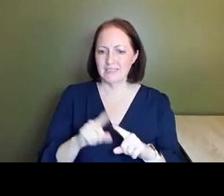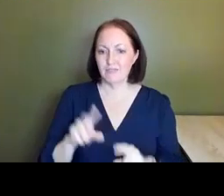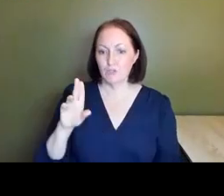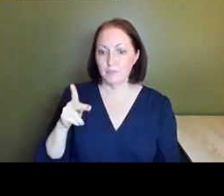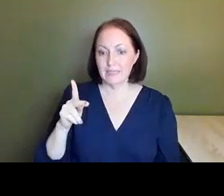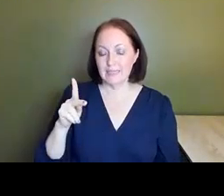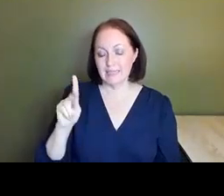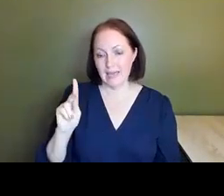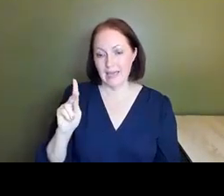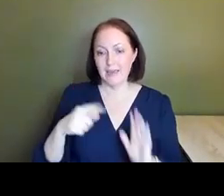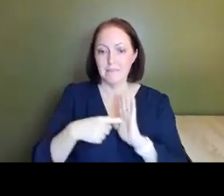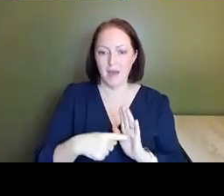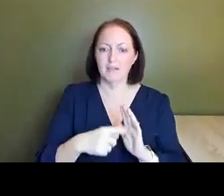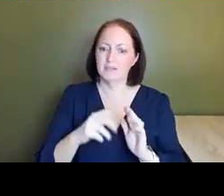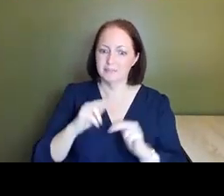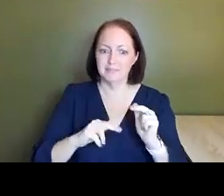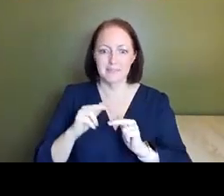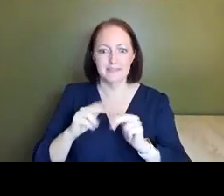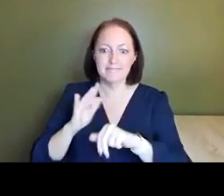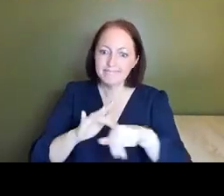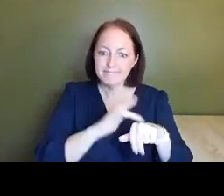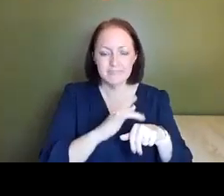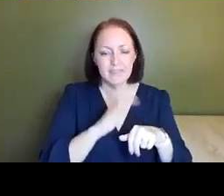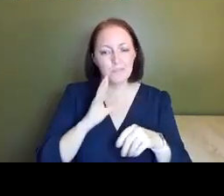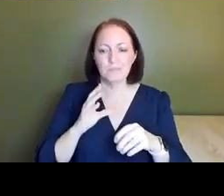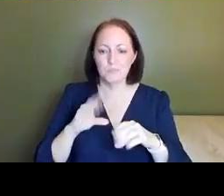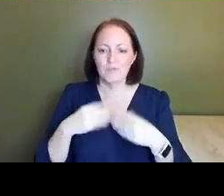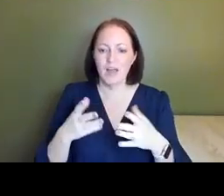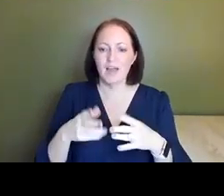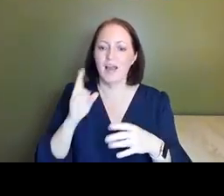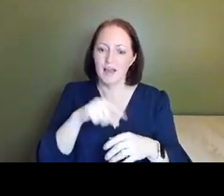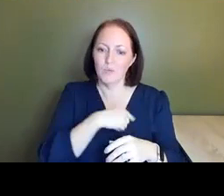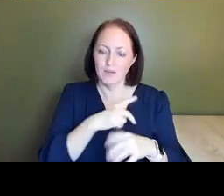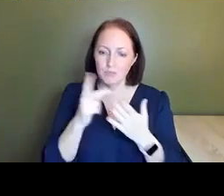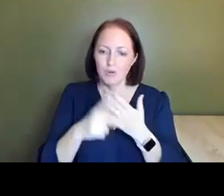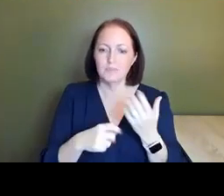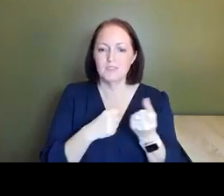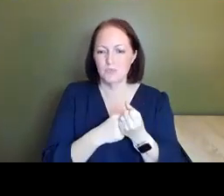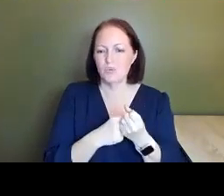models builds capacity to provide high quality programs that support child outcomes. And